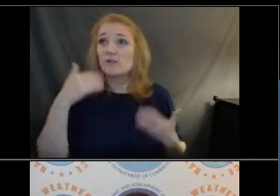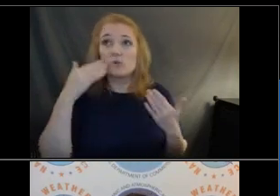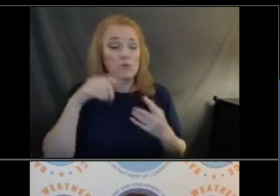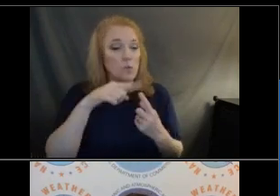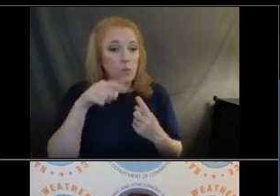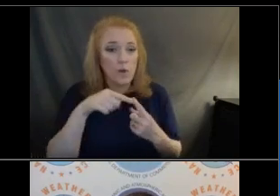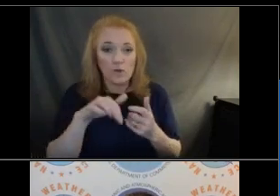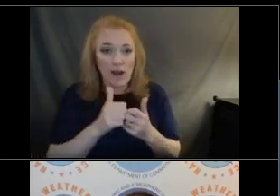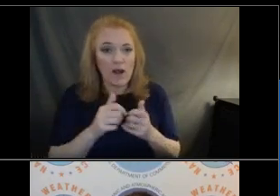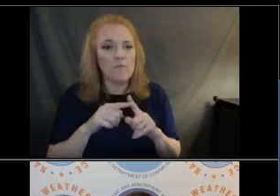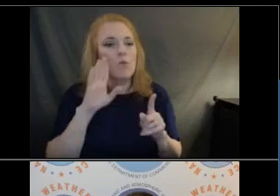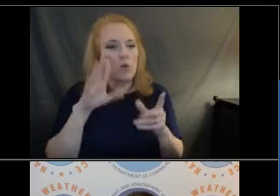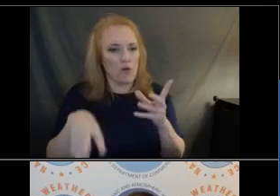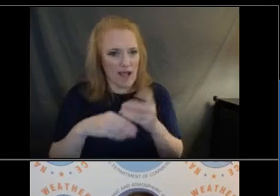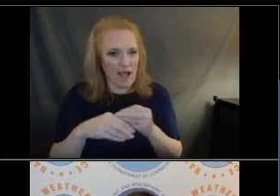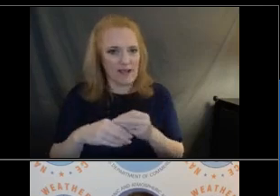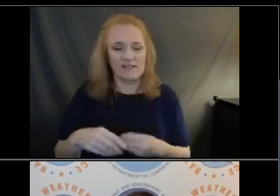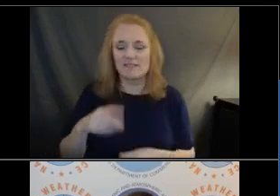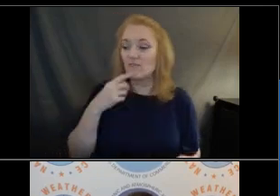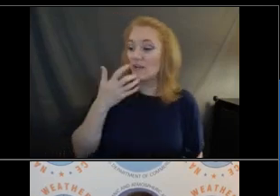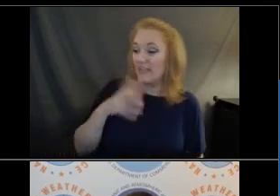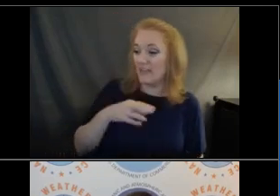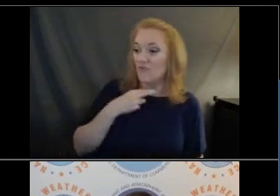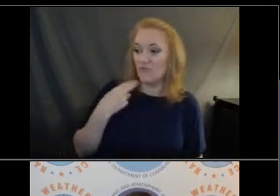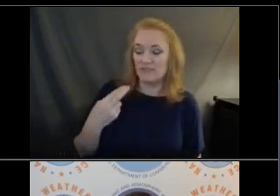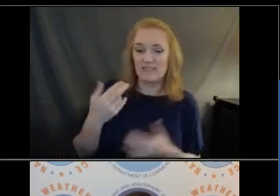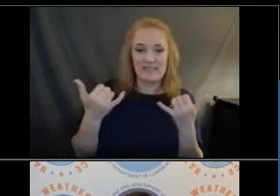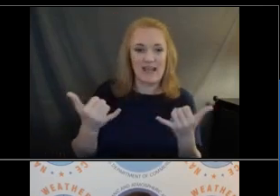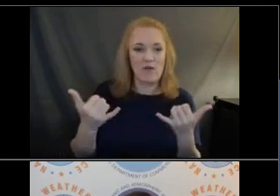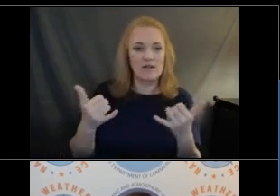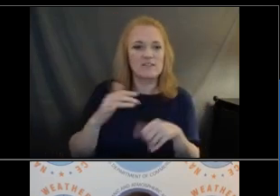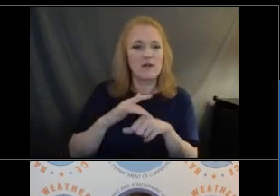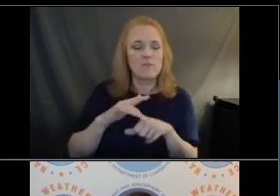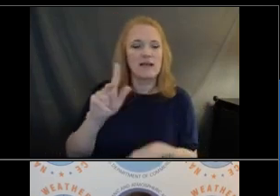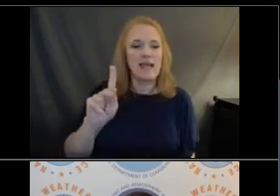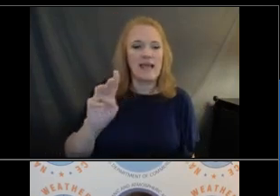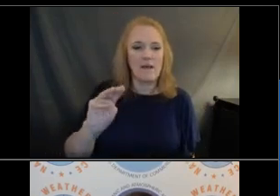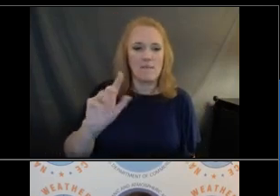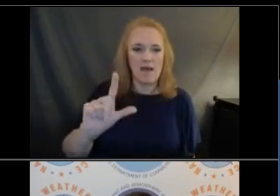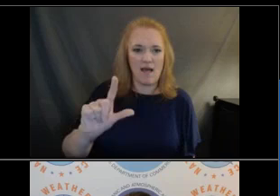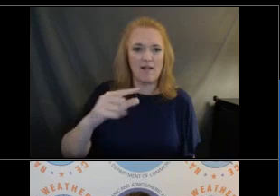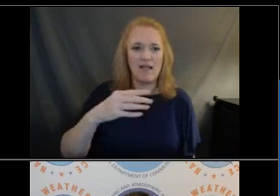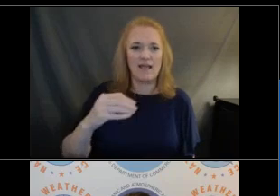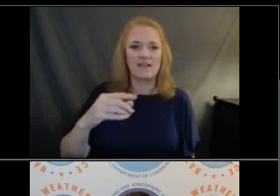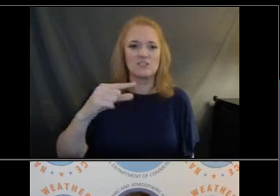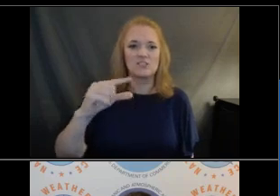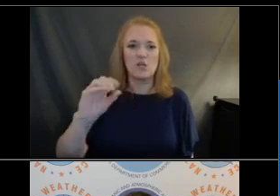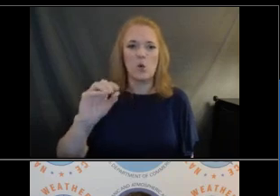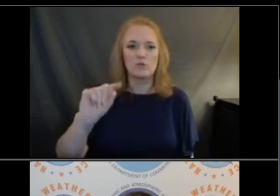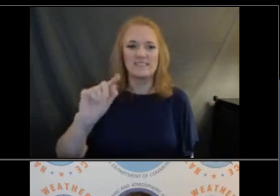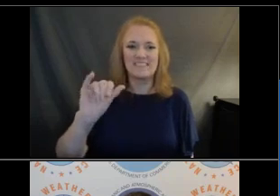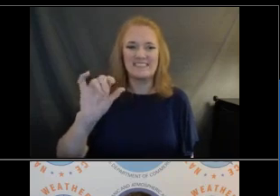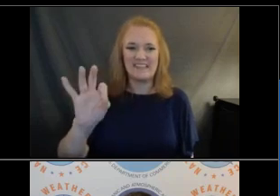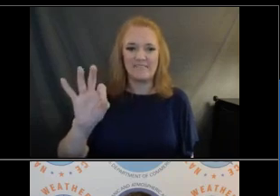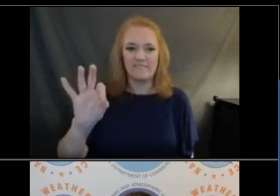So I will note on HeatRisk, it's also available as KML and GeoTIFF imagery if